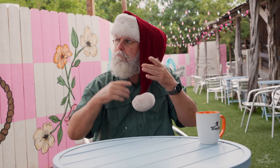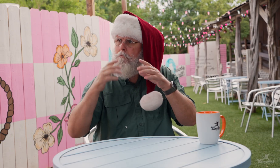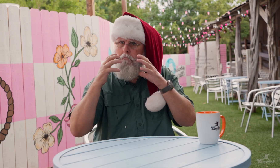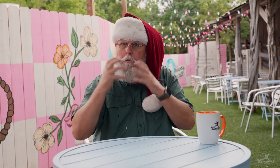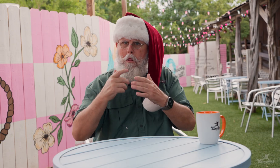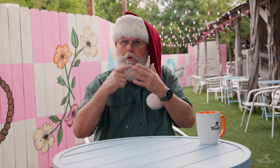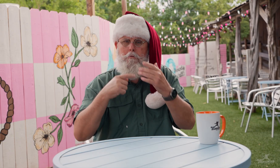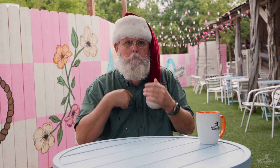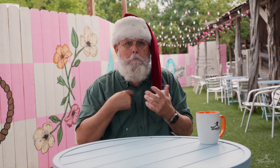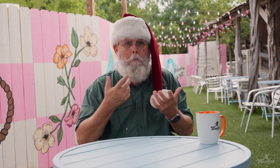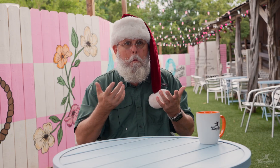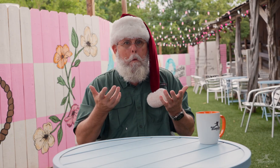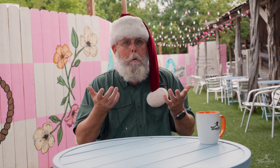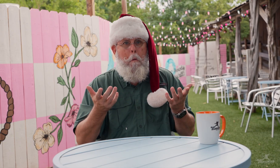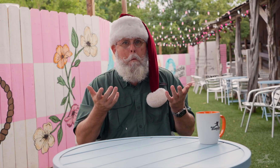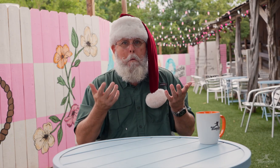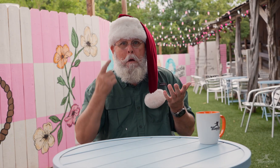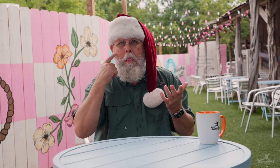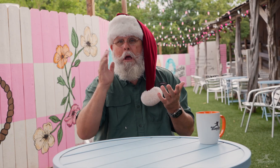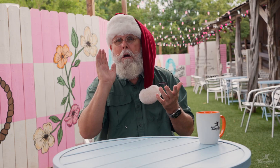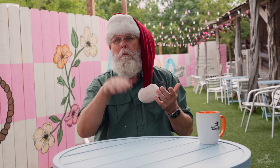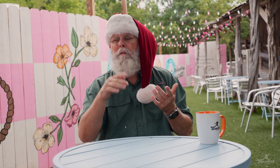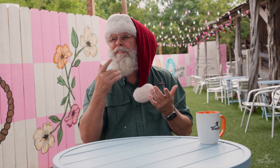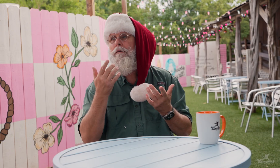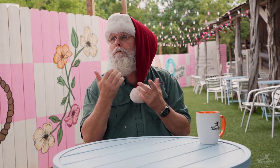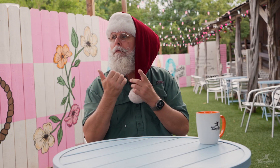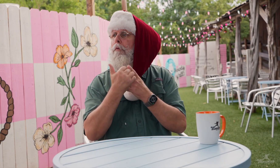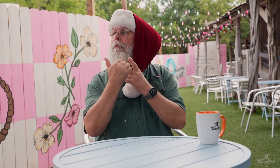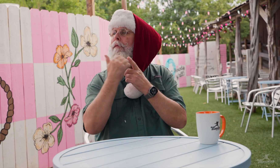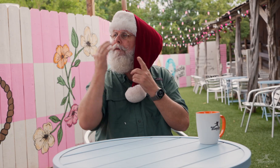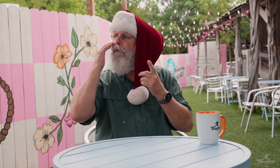as Santa Claus, I thought it might have been a joke or something like that